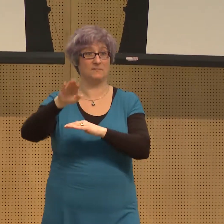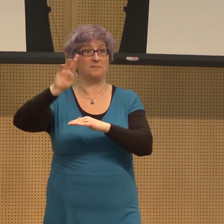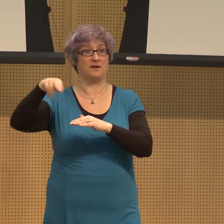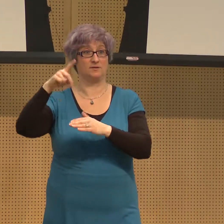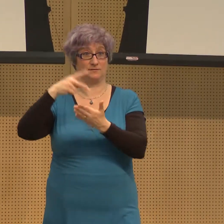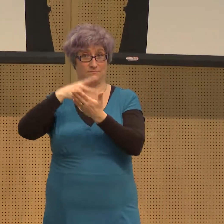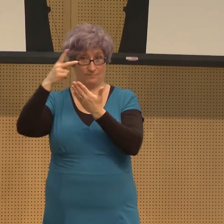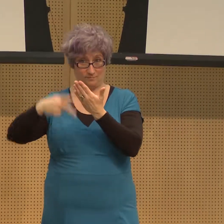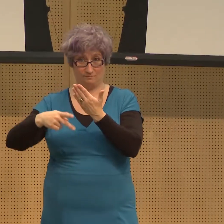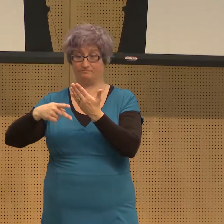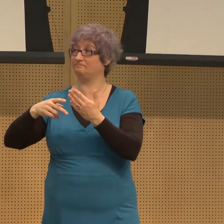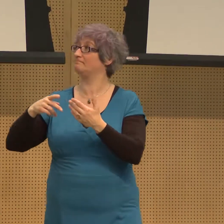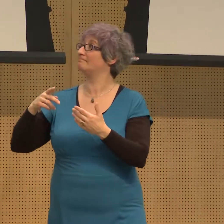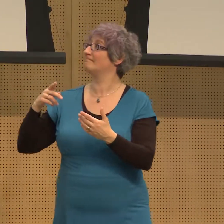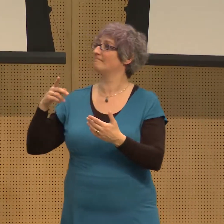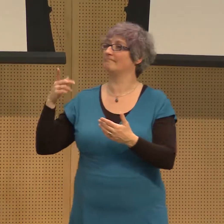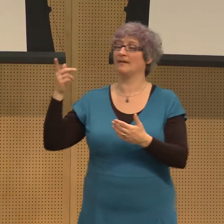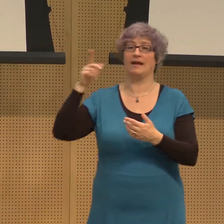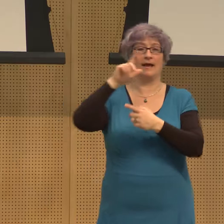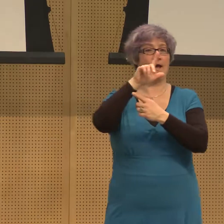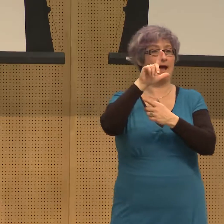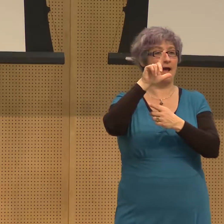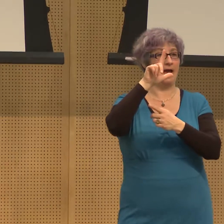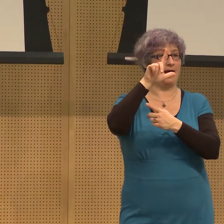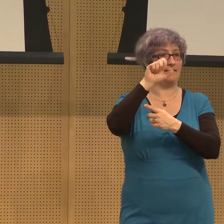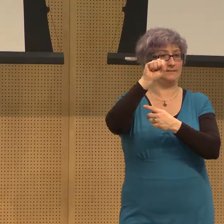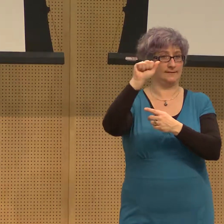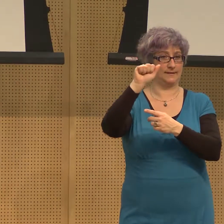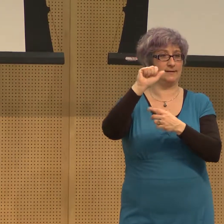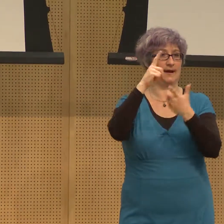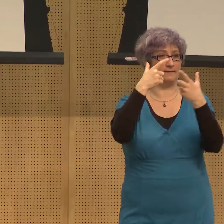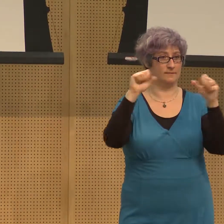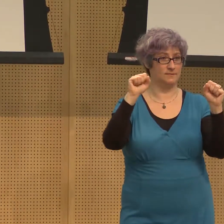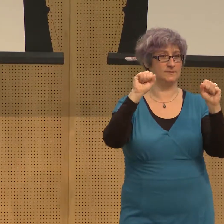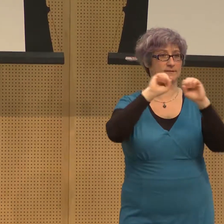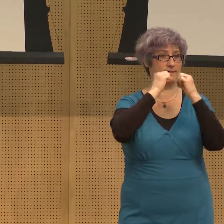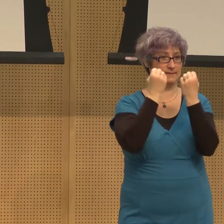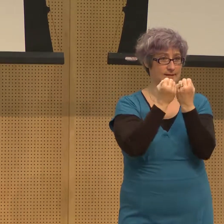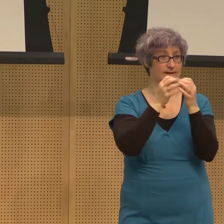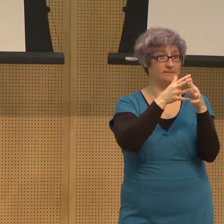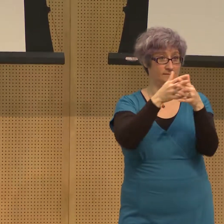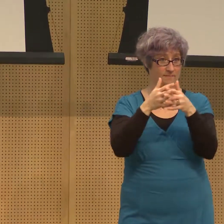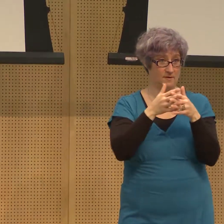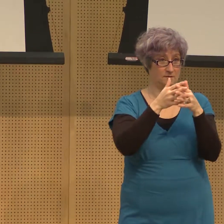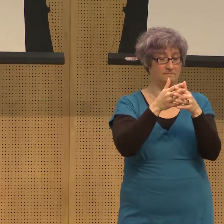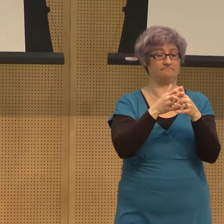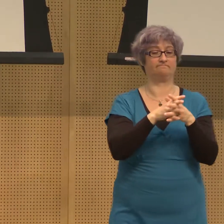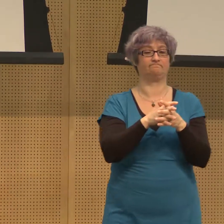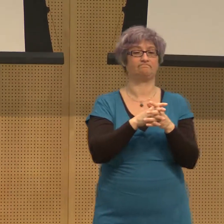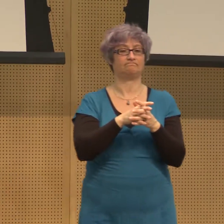So, this is the summer before I enter my PhD program. This is the LSA,